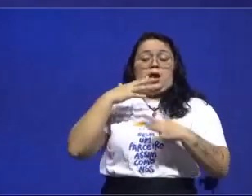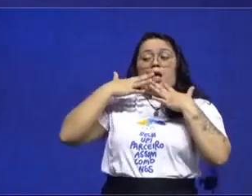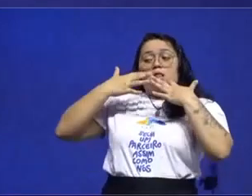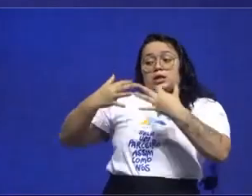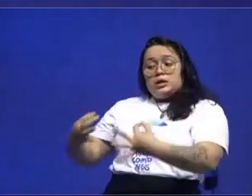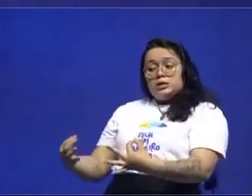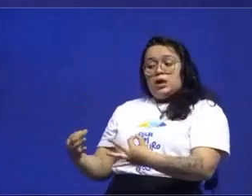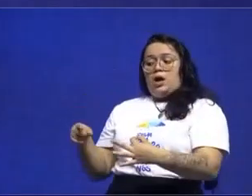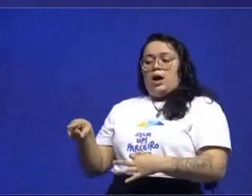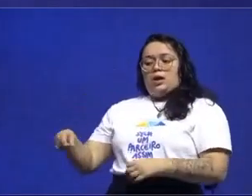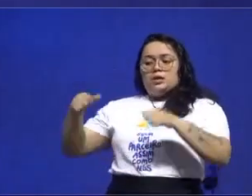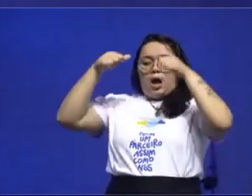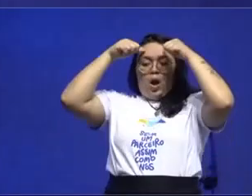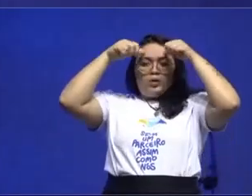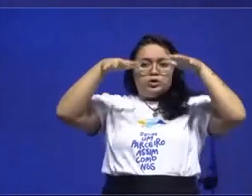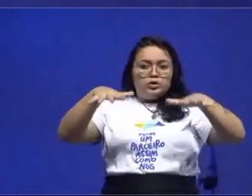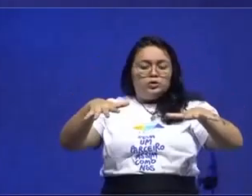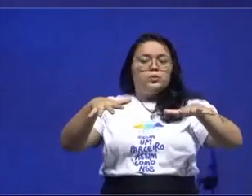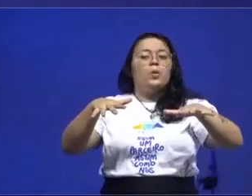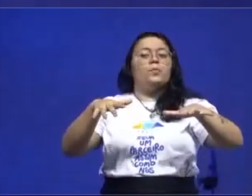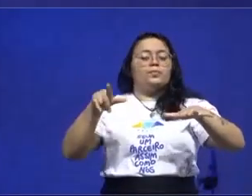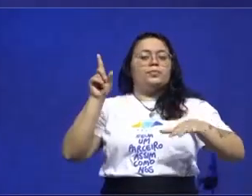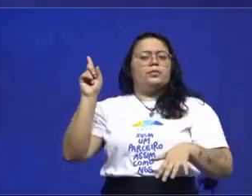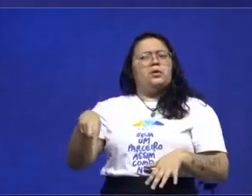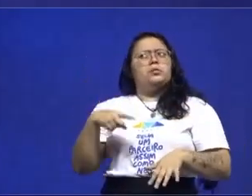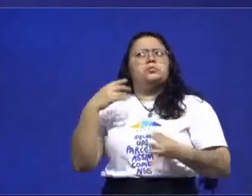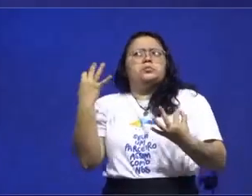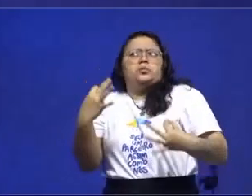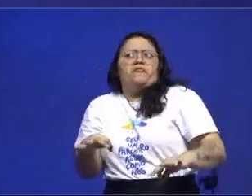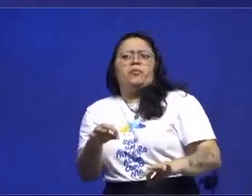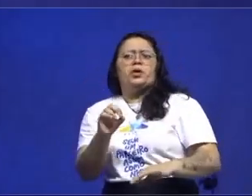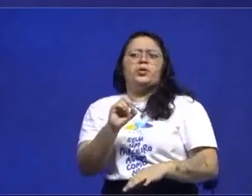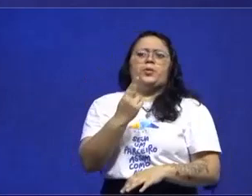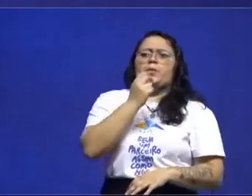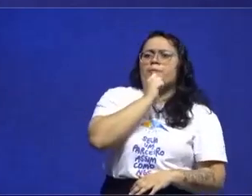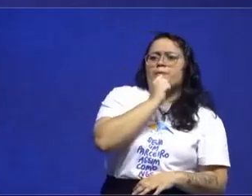even waiting to return, I don't know if this will be confirmed. but the youngest child who